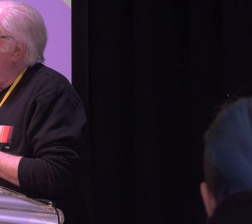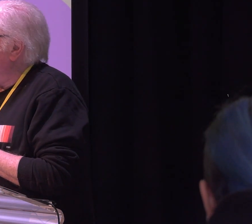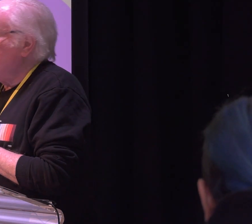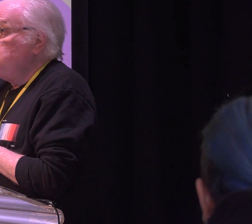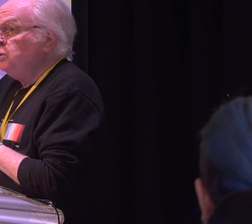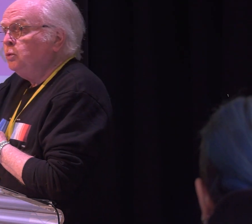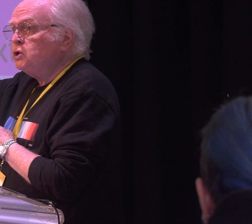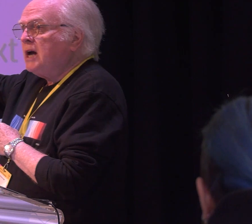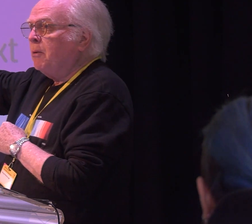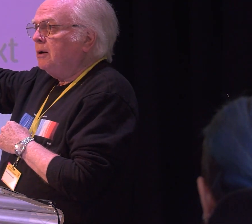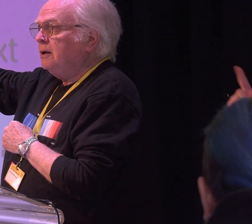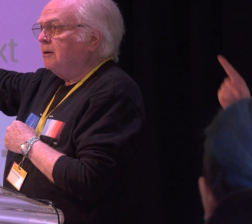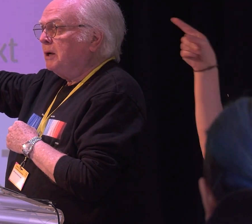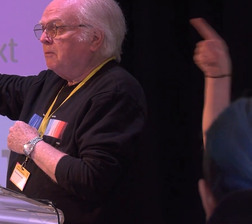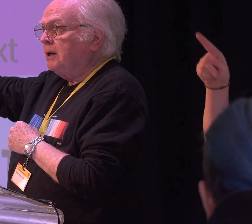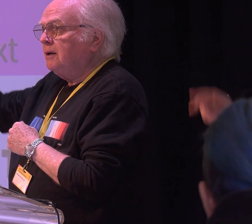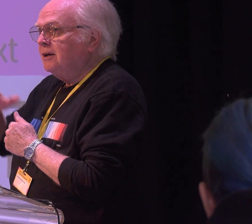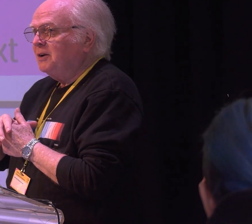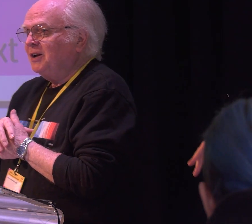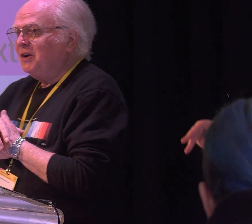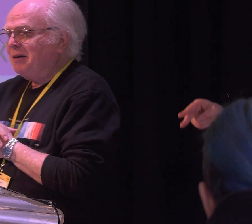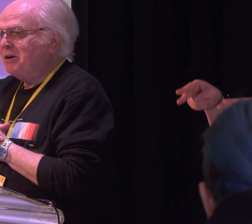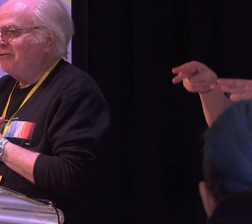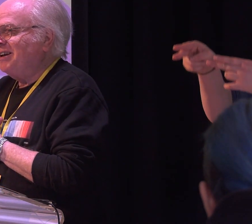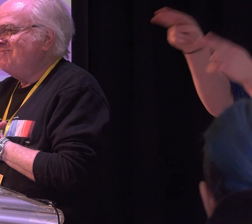And there is a huge tower here, by the way, named after him.